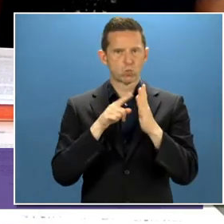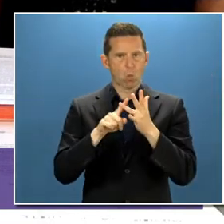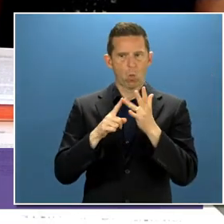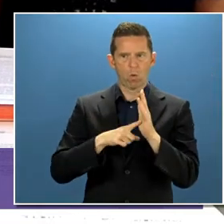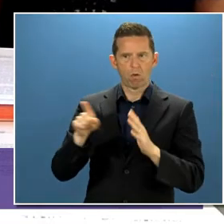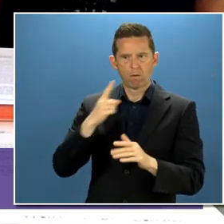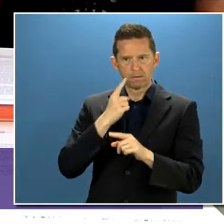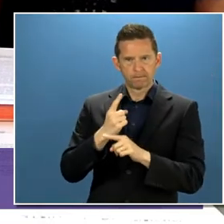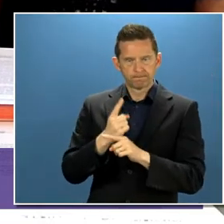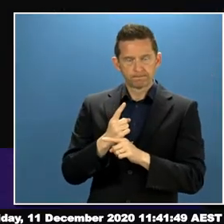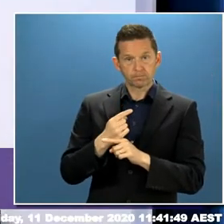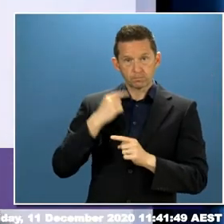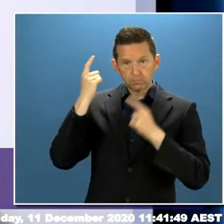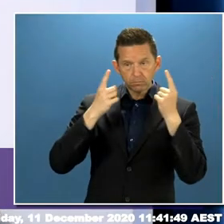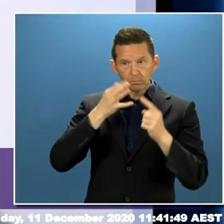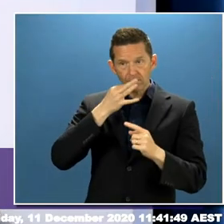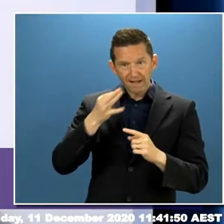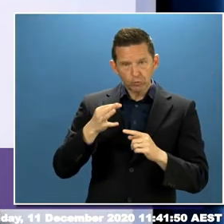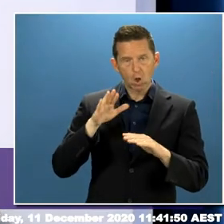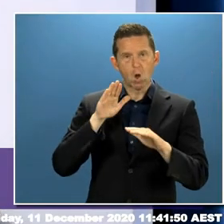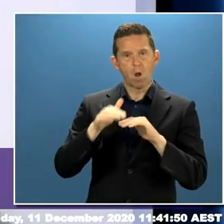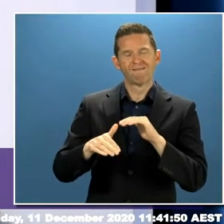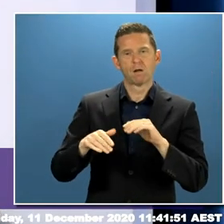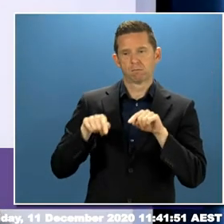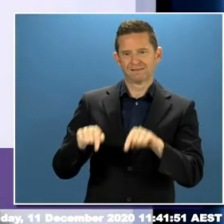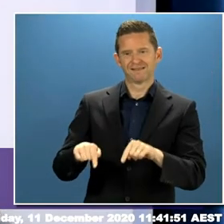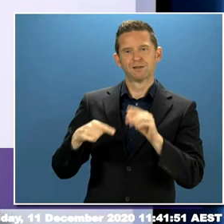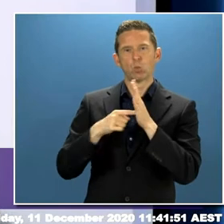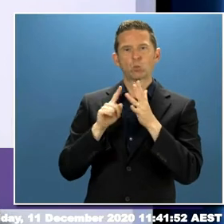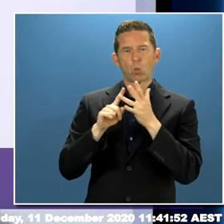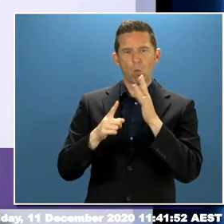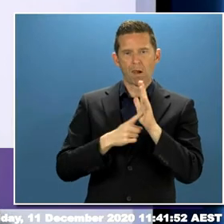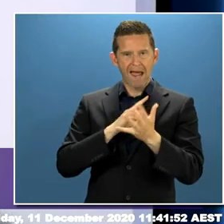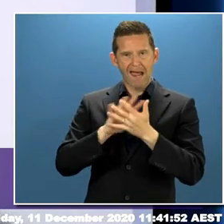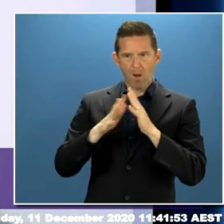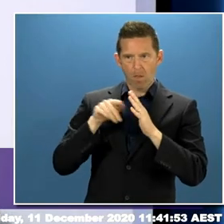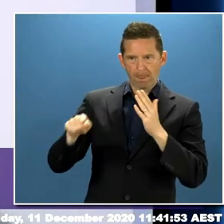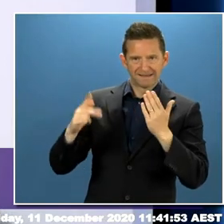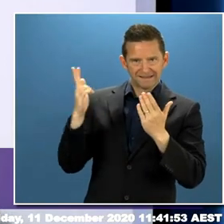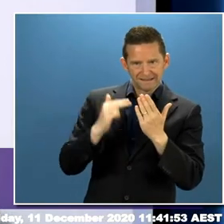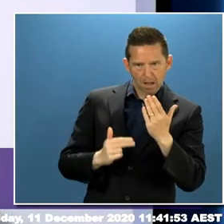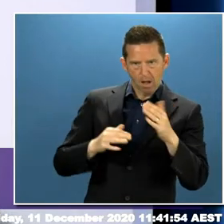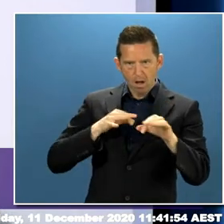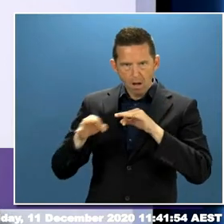I want to ask you about this tool, how it was designed, and then what has come